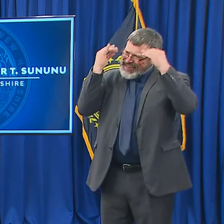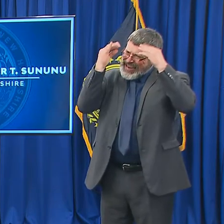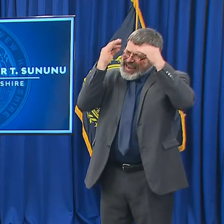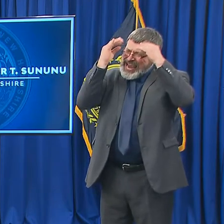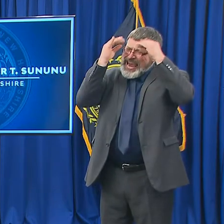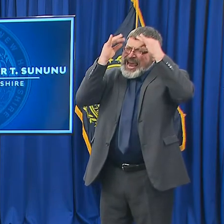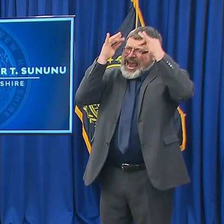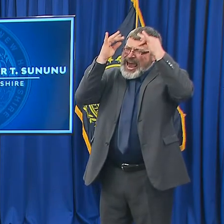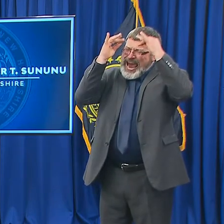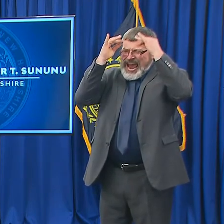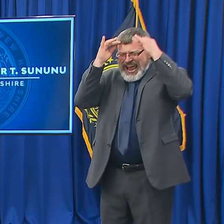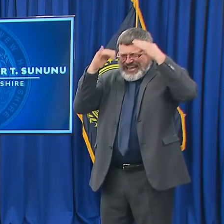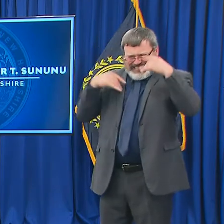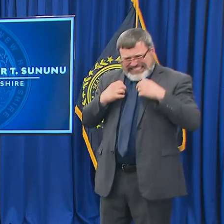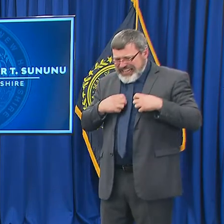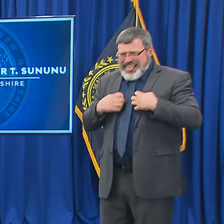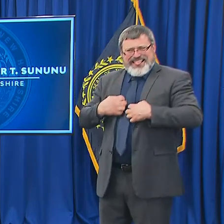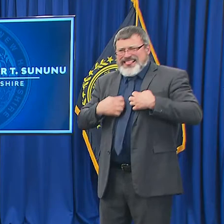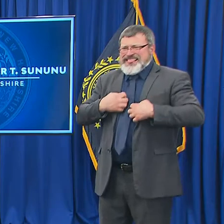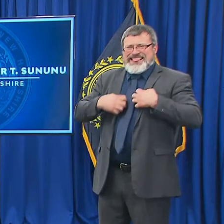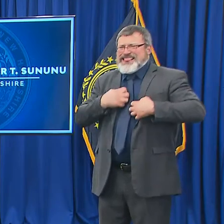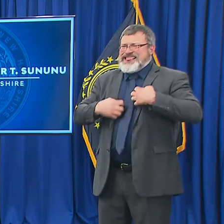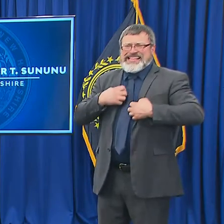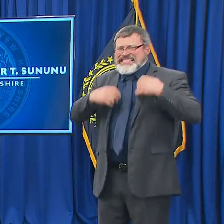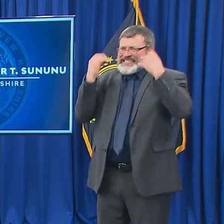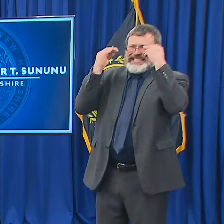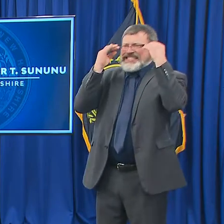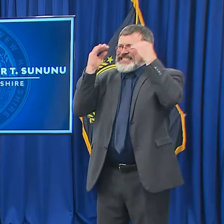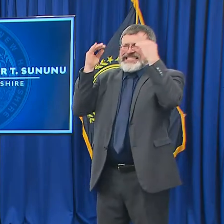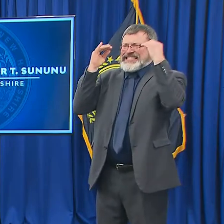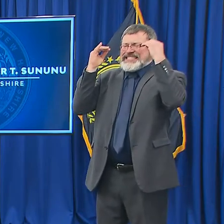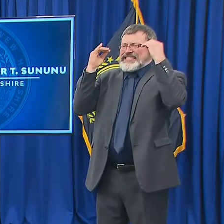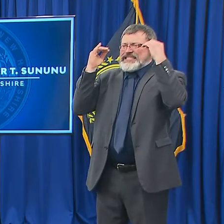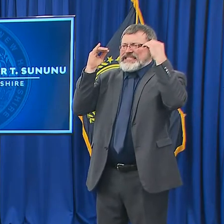spoken to how these mass mandates haven't necessarily